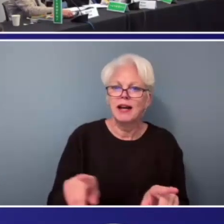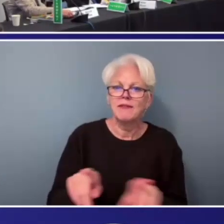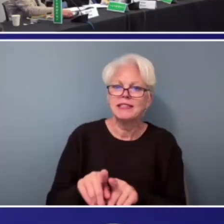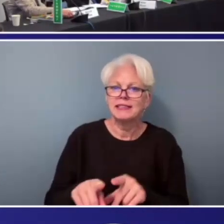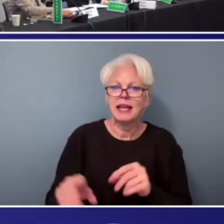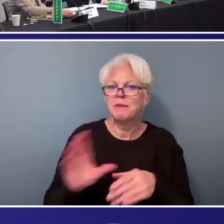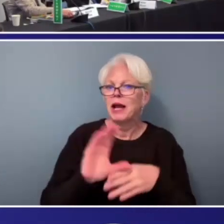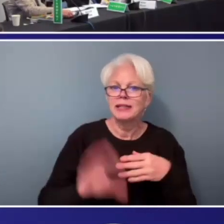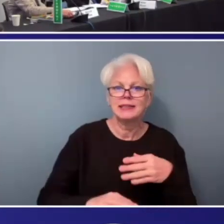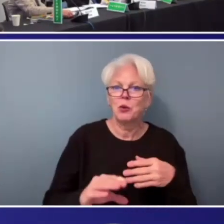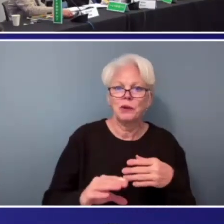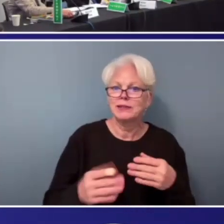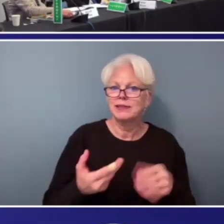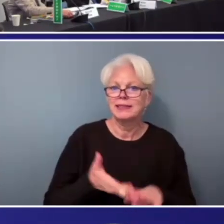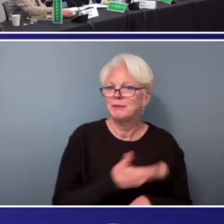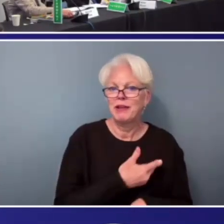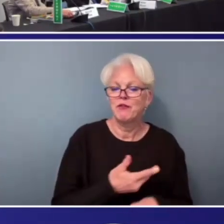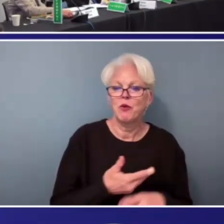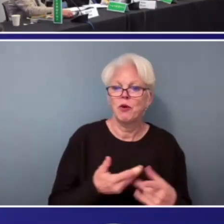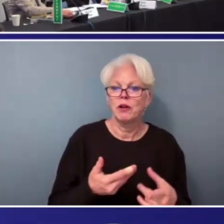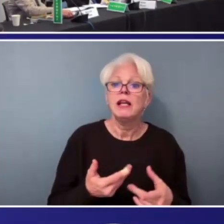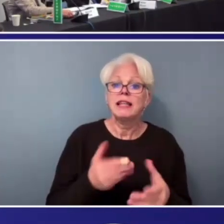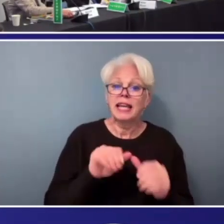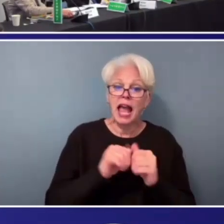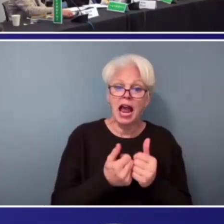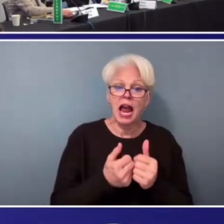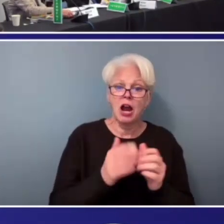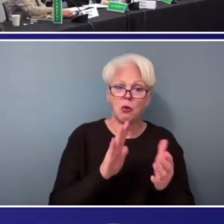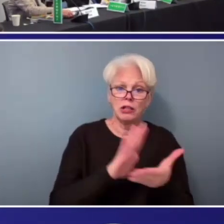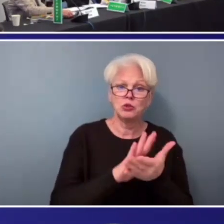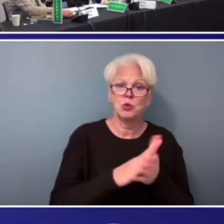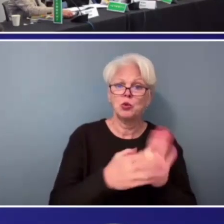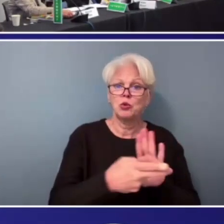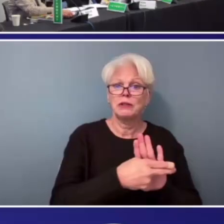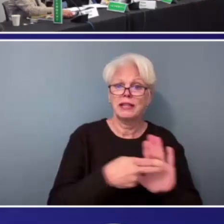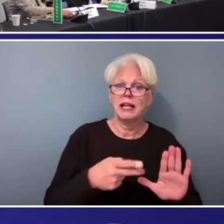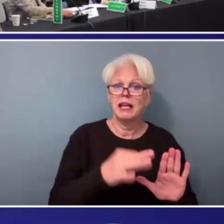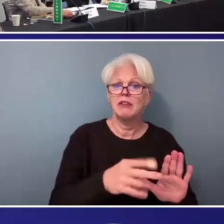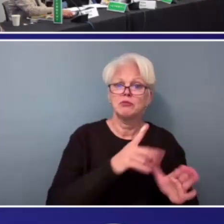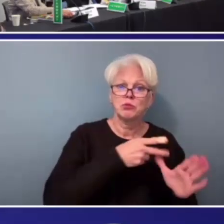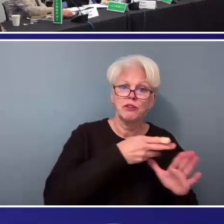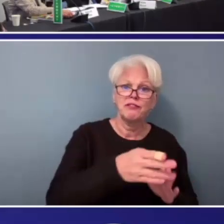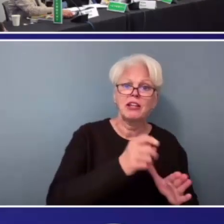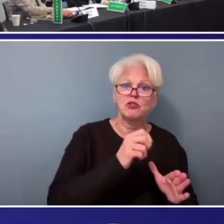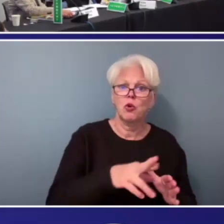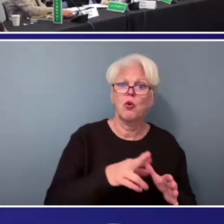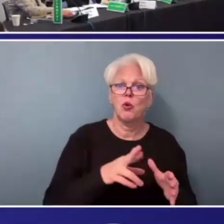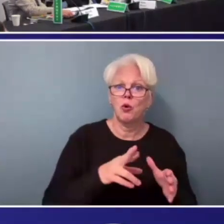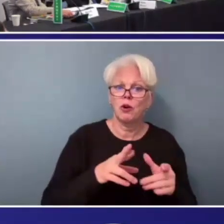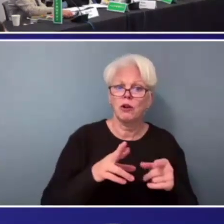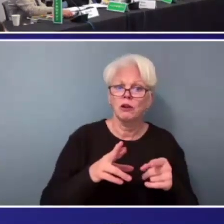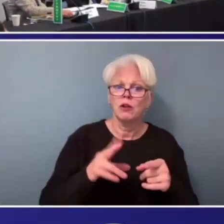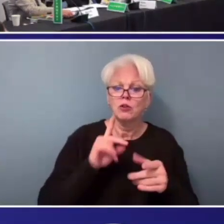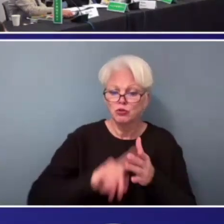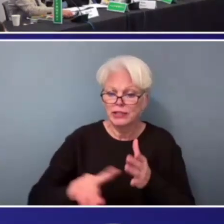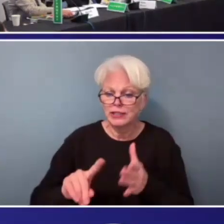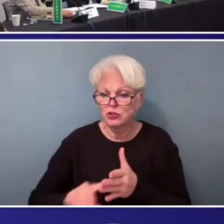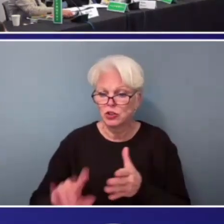between the way a school classifies whether they're professional or research, versus the taxonomy of the CIP code. The Department clearly thinks that the